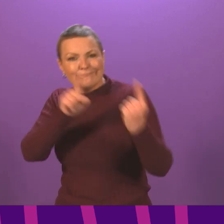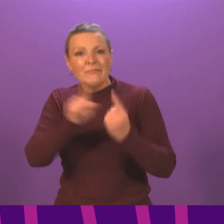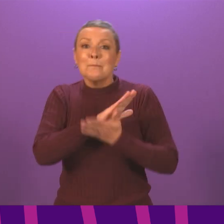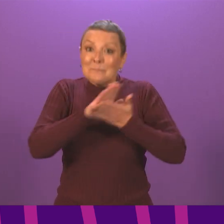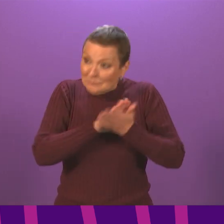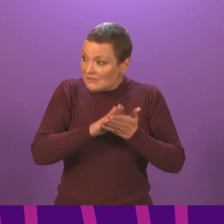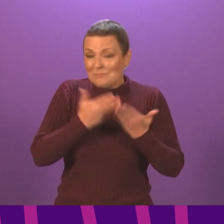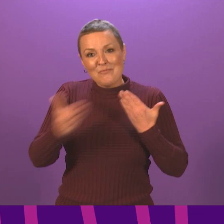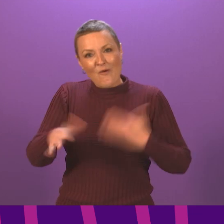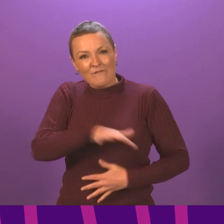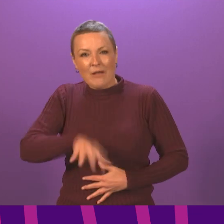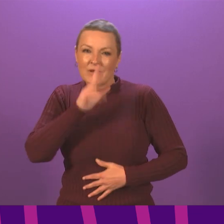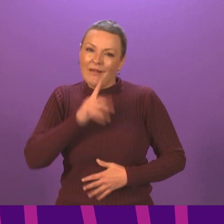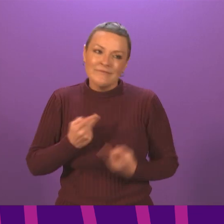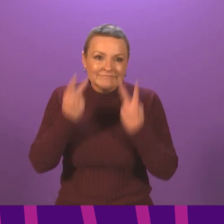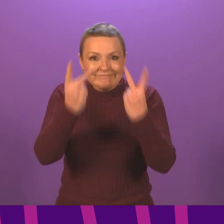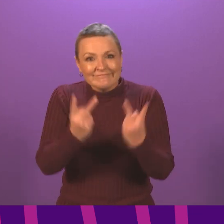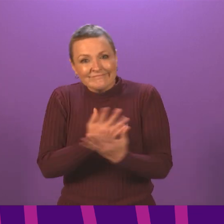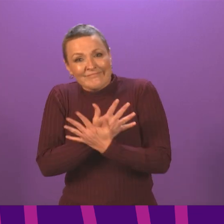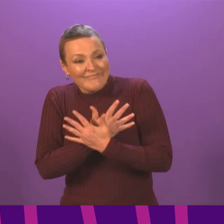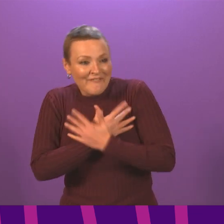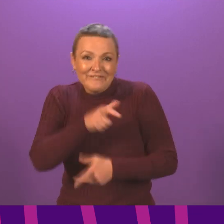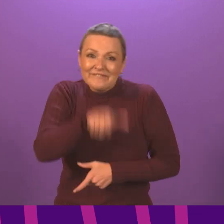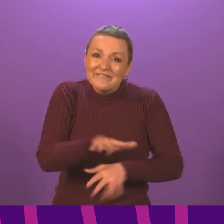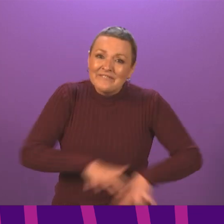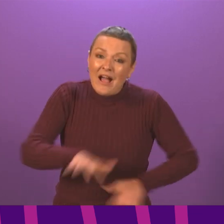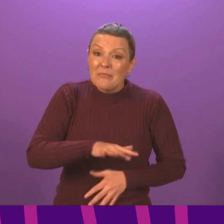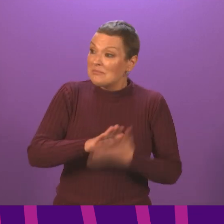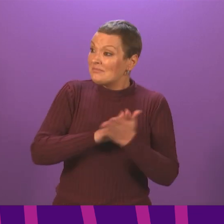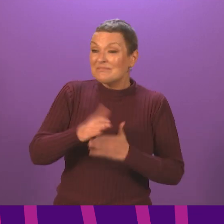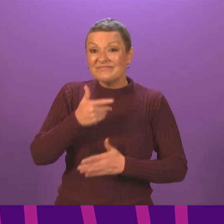more relatives to visit their loved ones, reduces isolation and loneliness for care